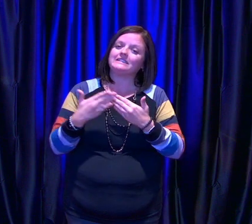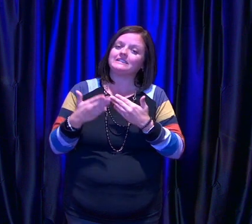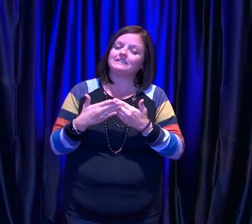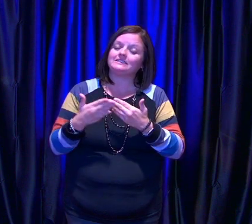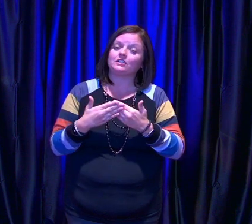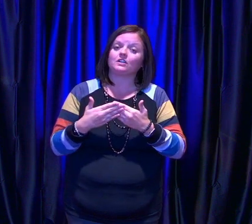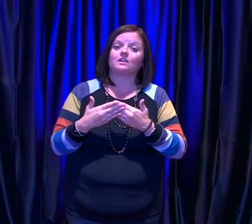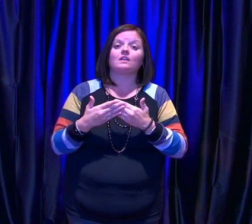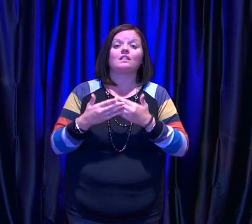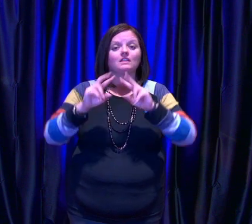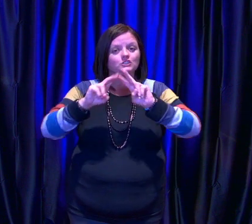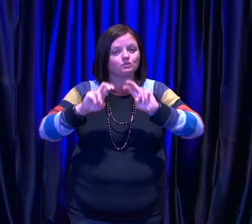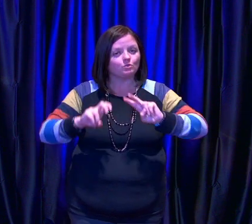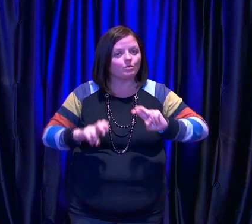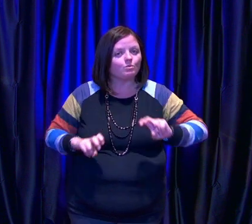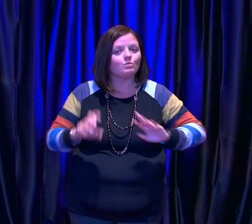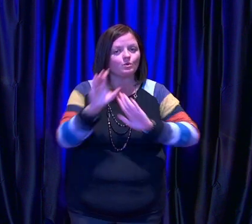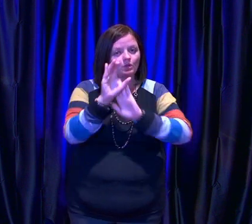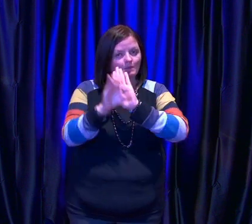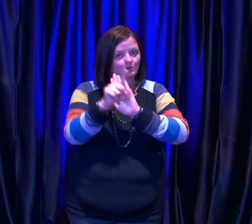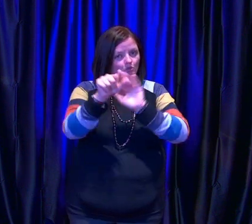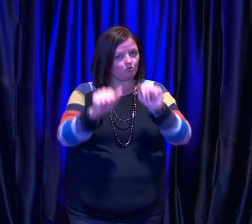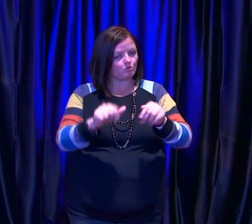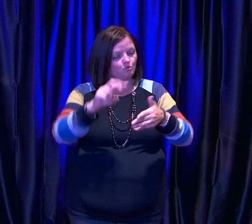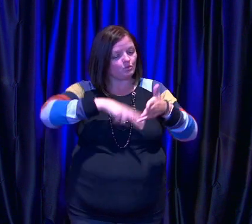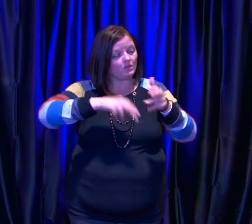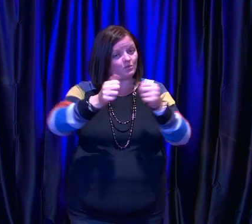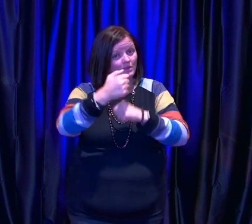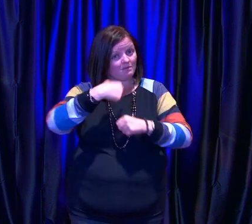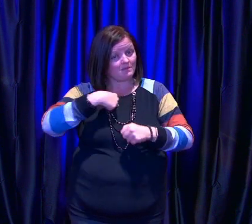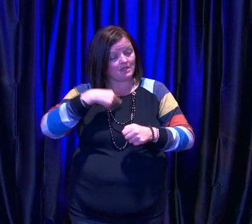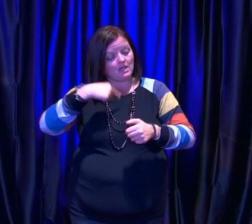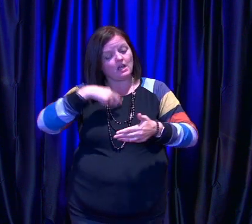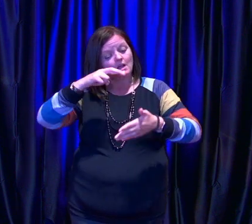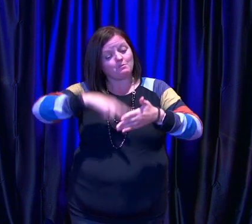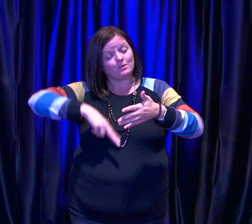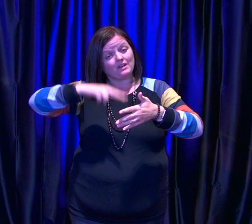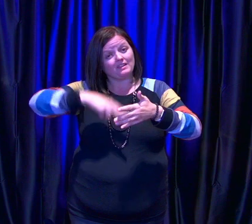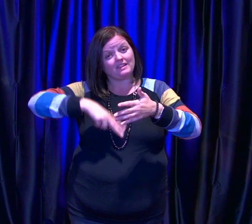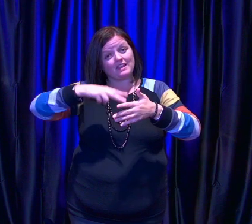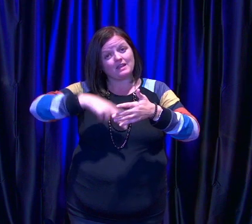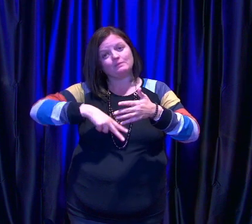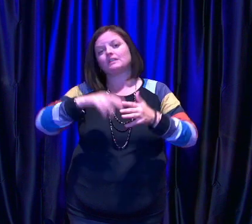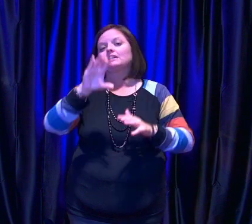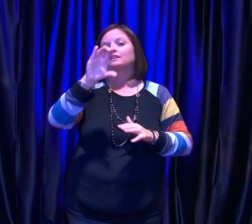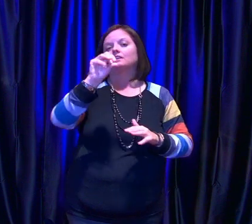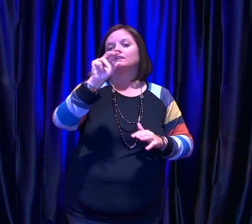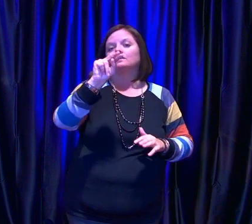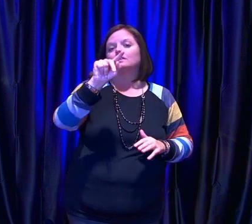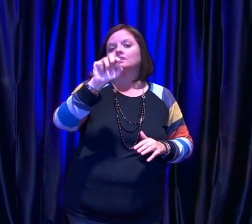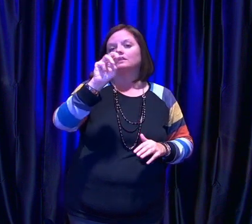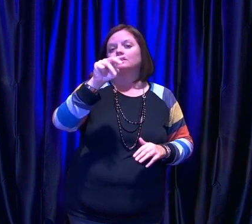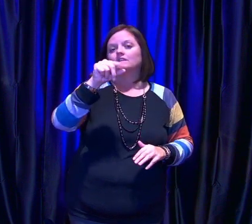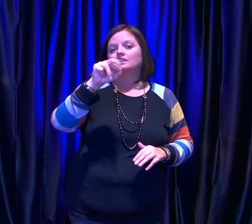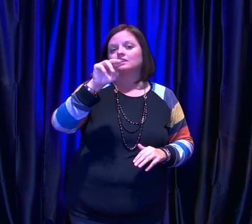commandments you can read them with me i'll be reading them in a contemporary version jonna has sent